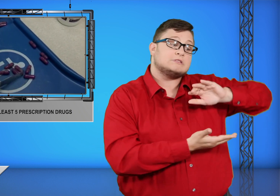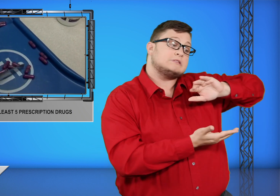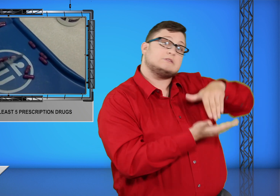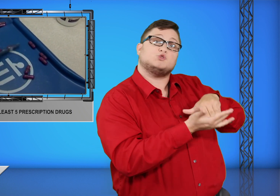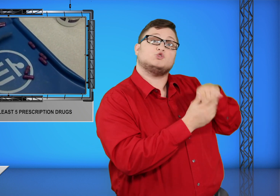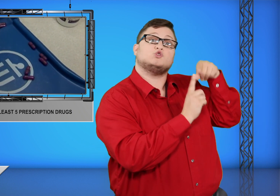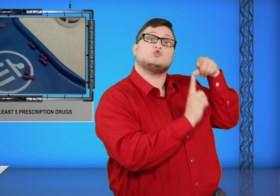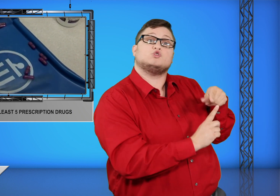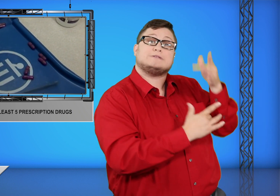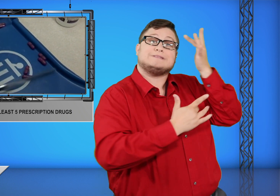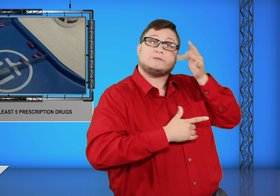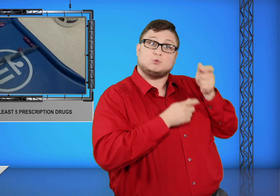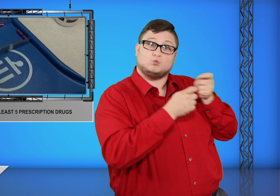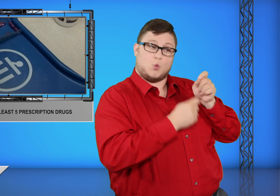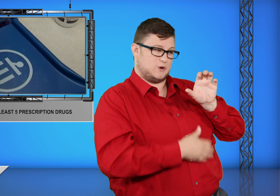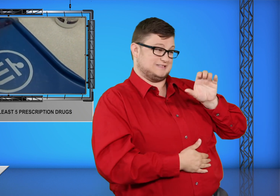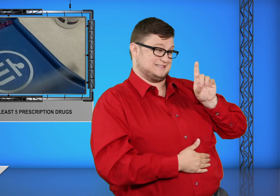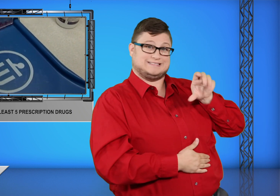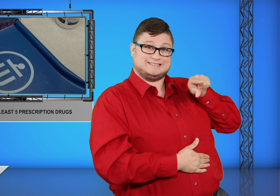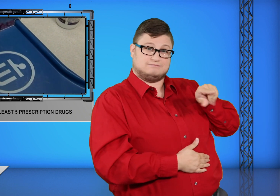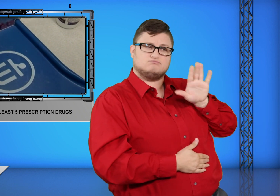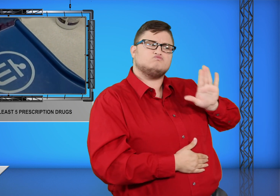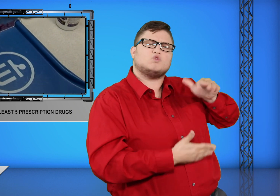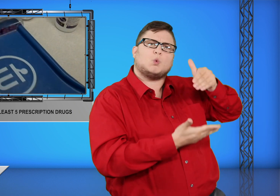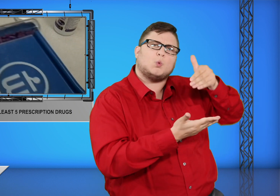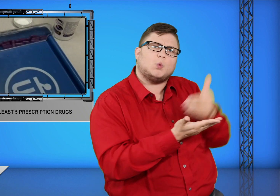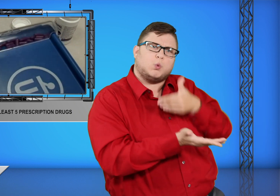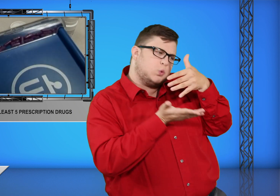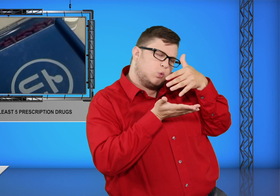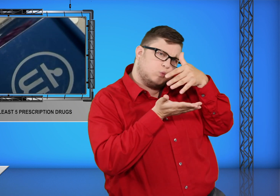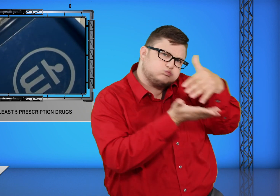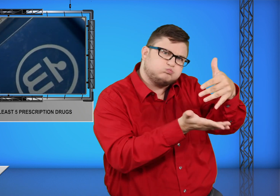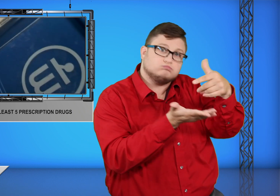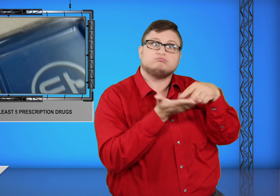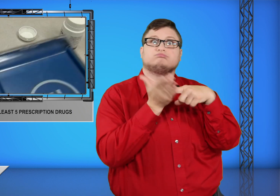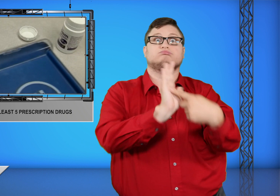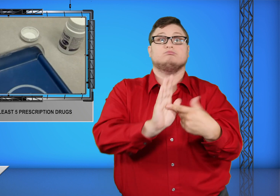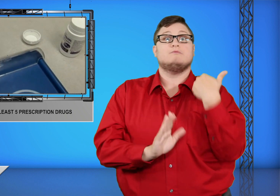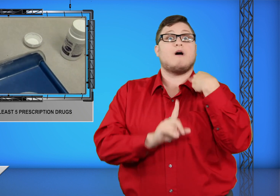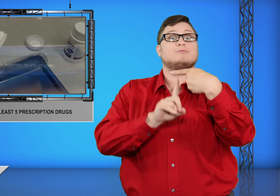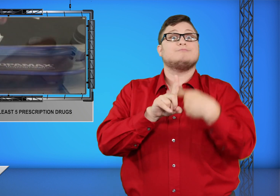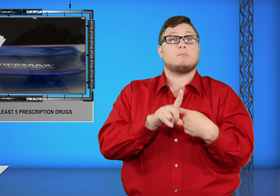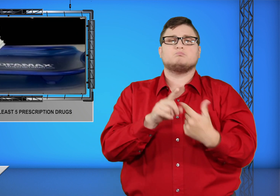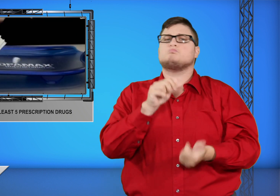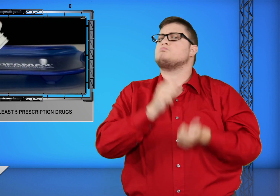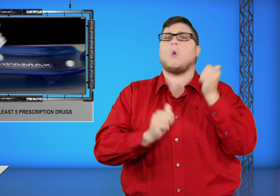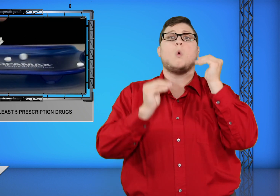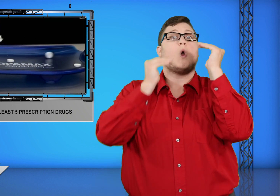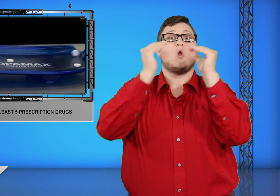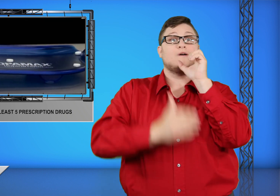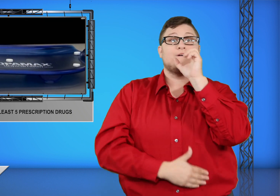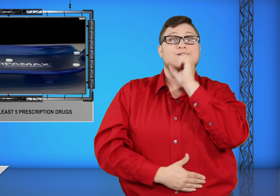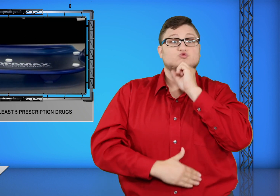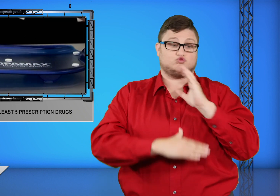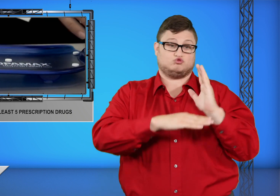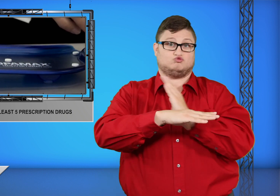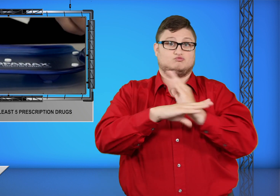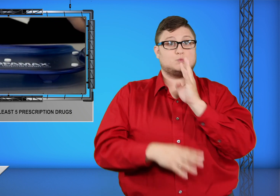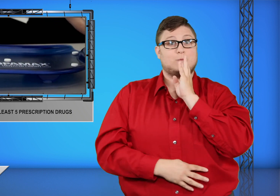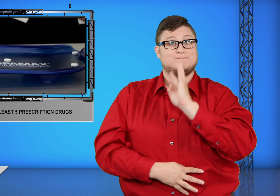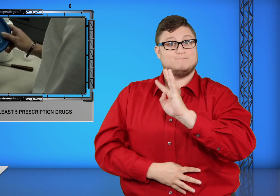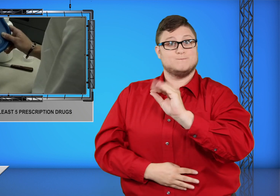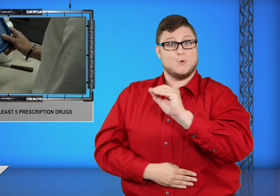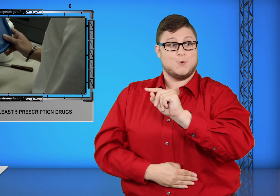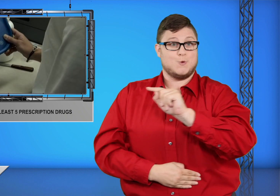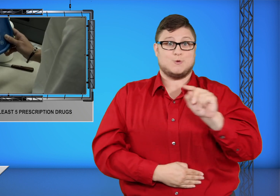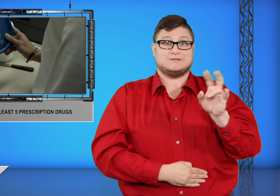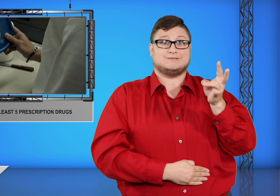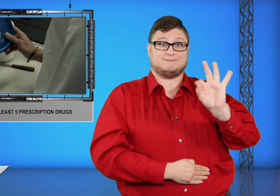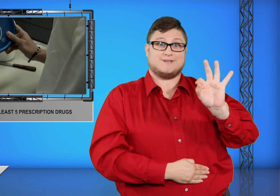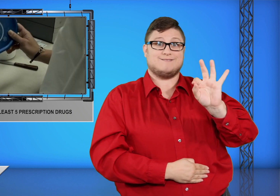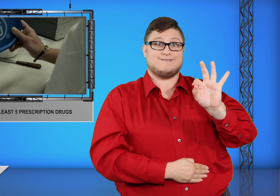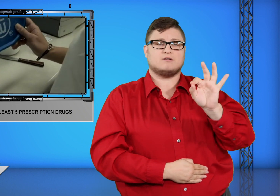A new Centers for Disease Control study shows most adults aged 40 to 79 took at least one